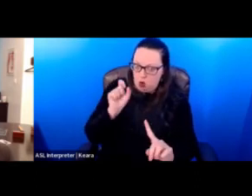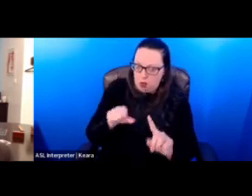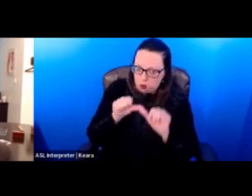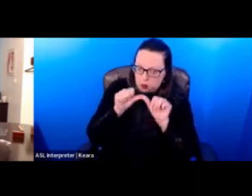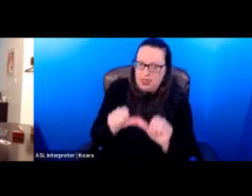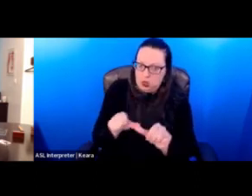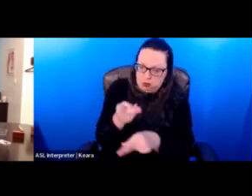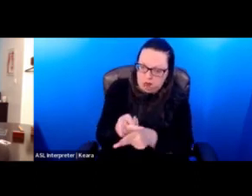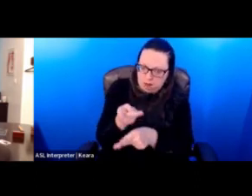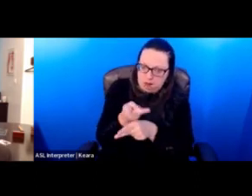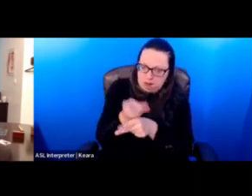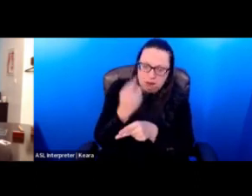their loved ones. Next slide.